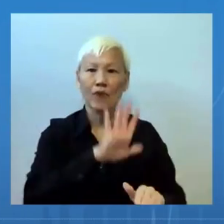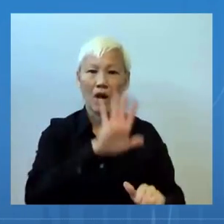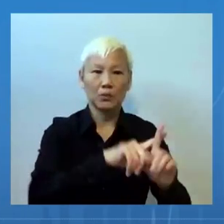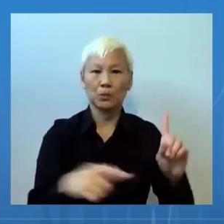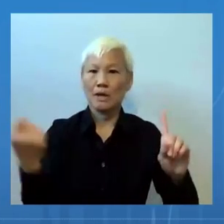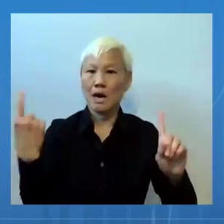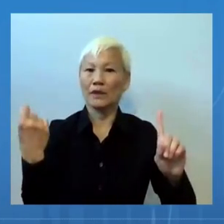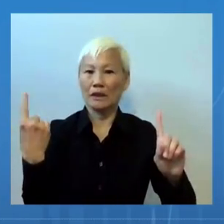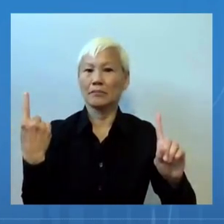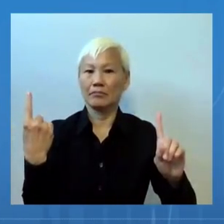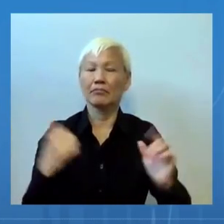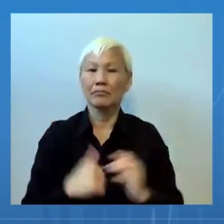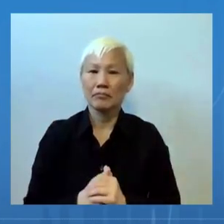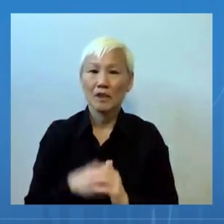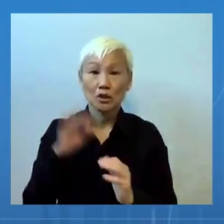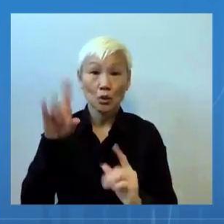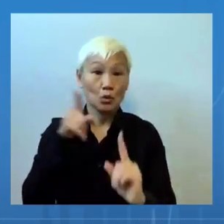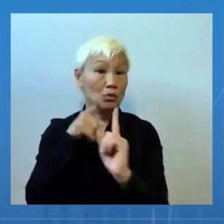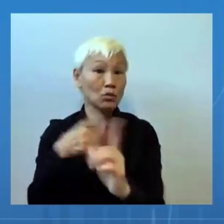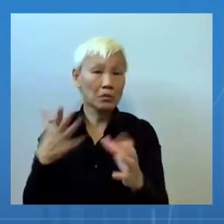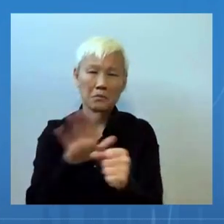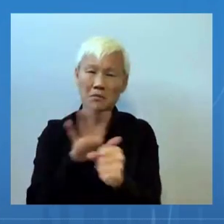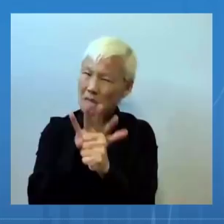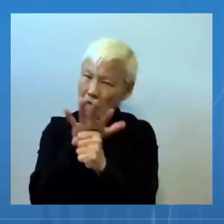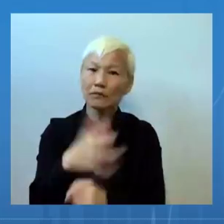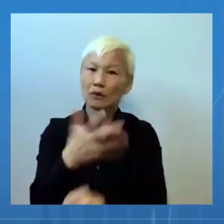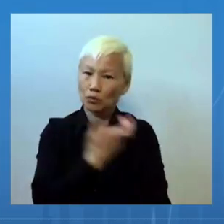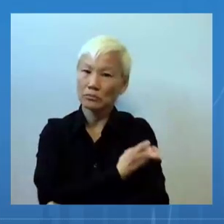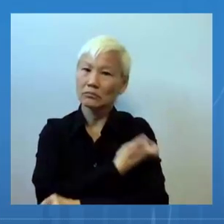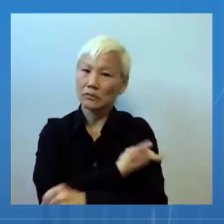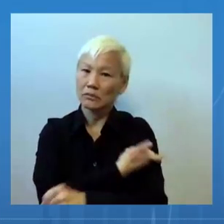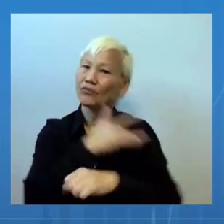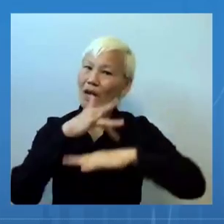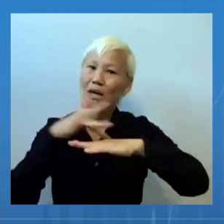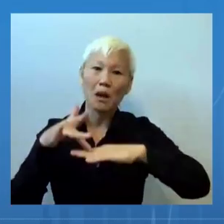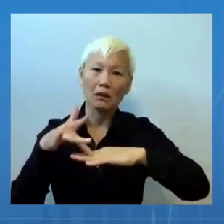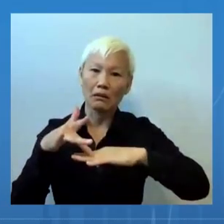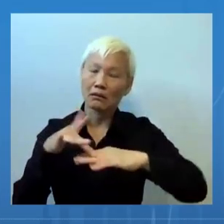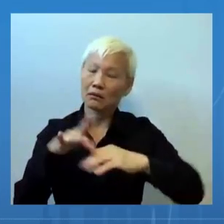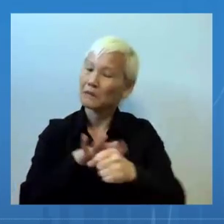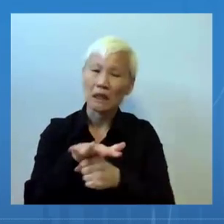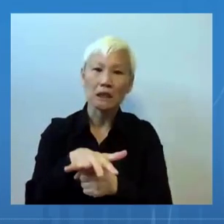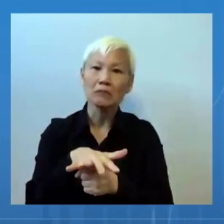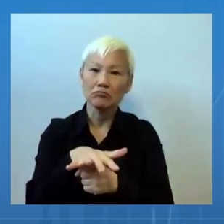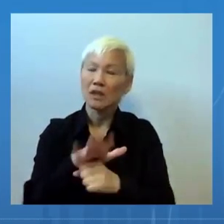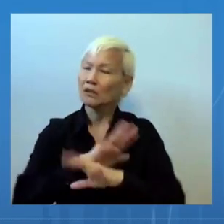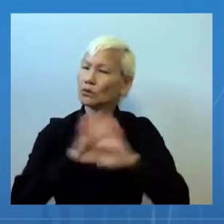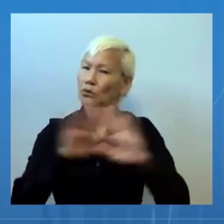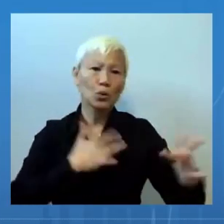So the bottom line is: There's plenty of supply of Pfizer vaccine and we look forward to parents having the opportunity to vaccinate their kids.